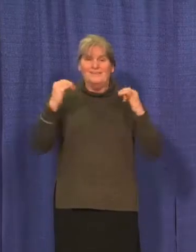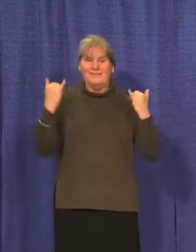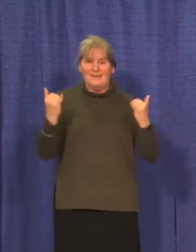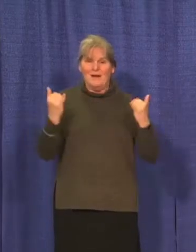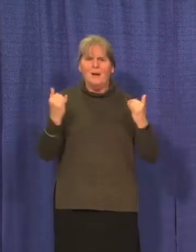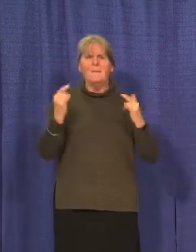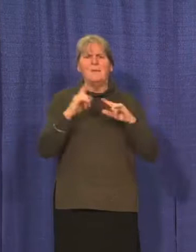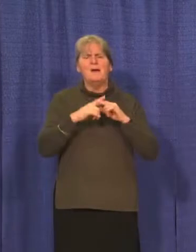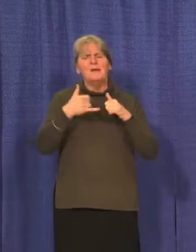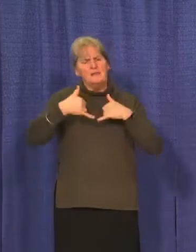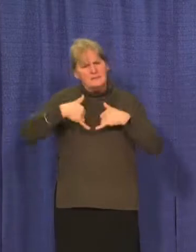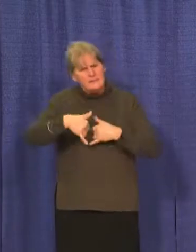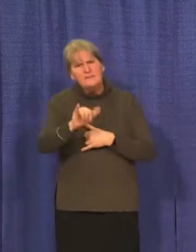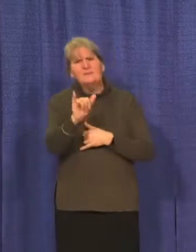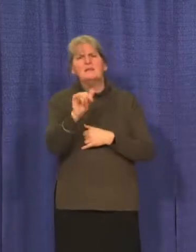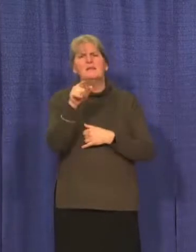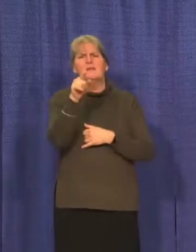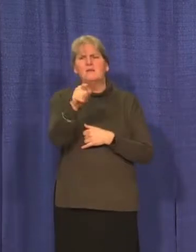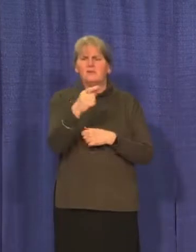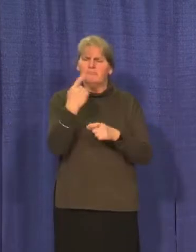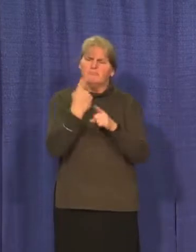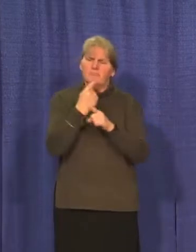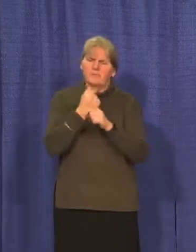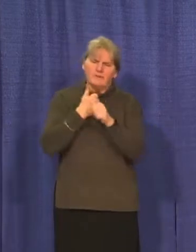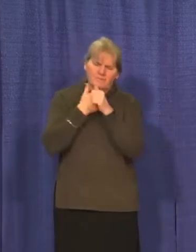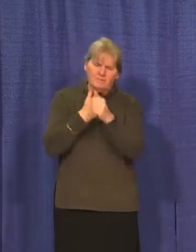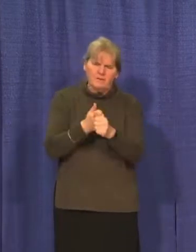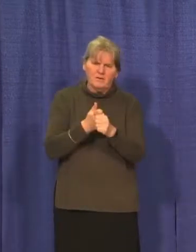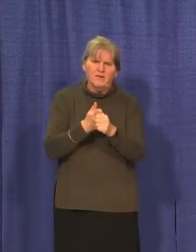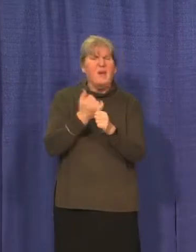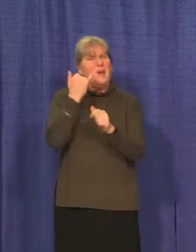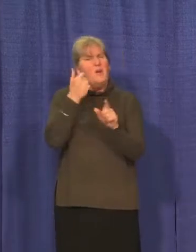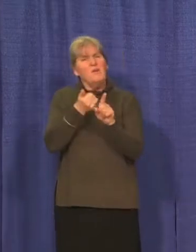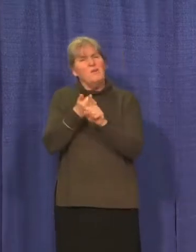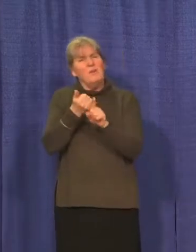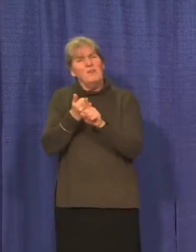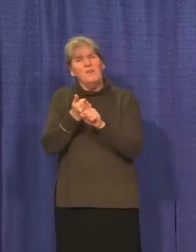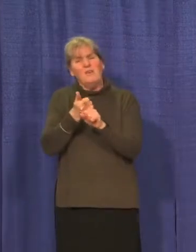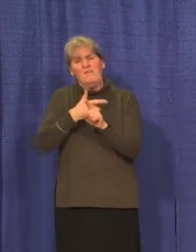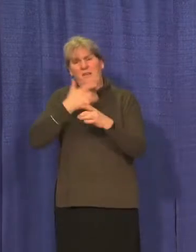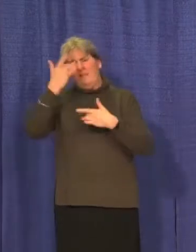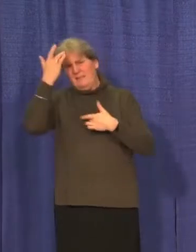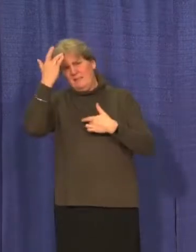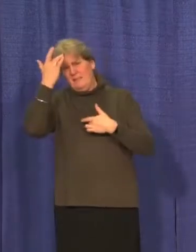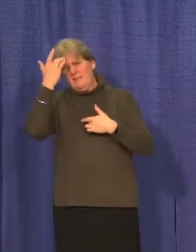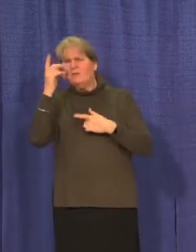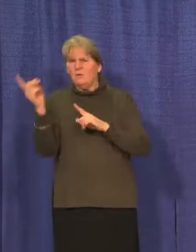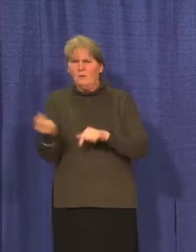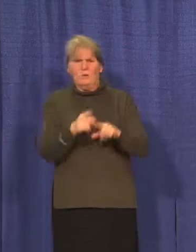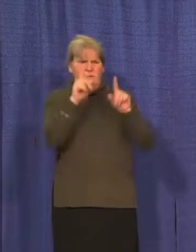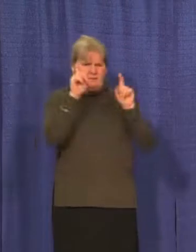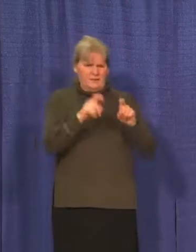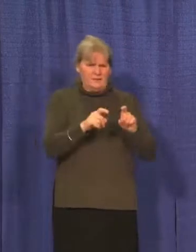up and consider testing any time you get symptoms that might be COVID. As the premier says, always